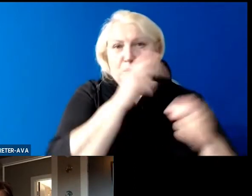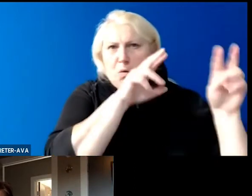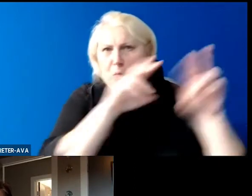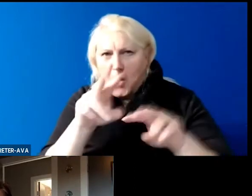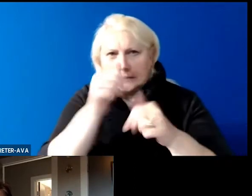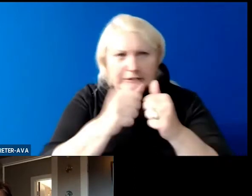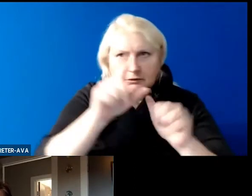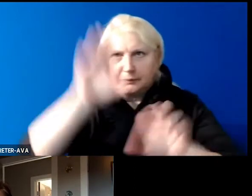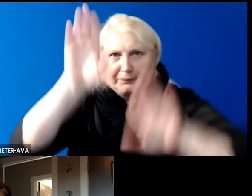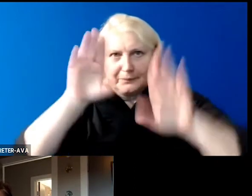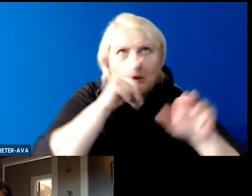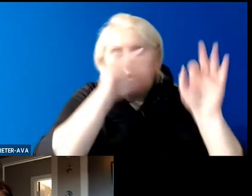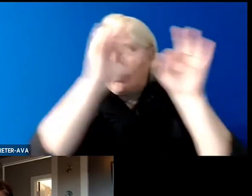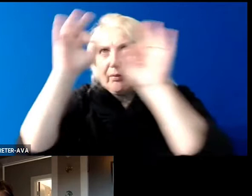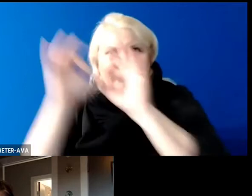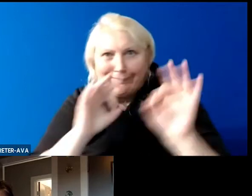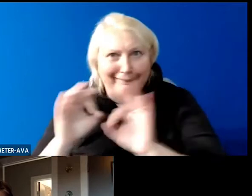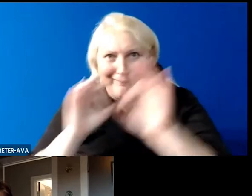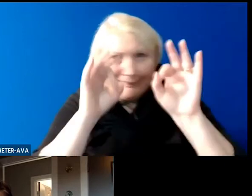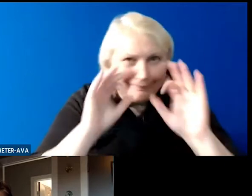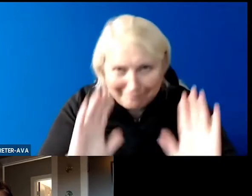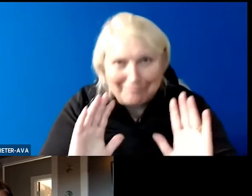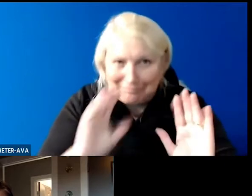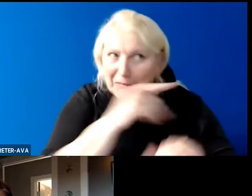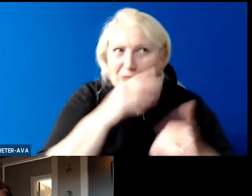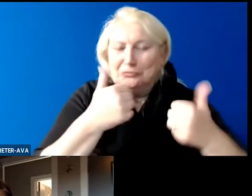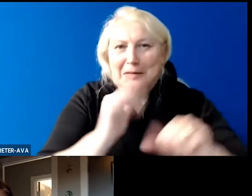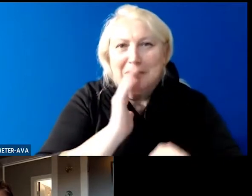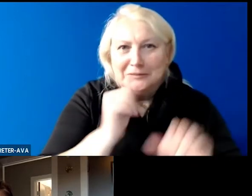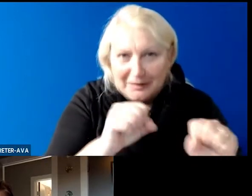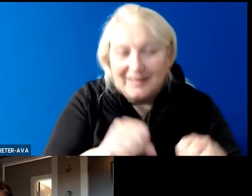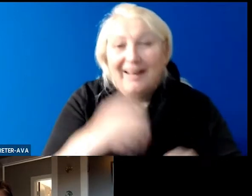have any questions or challenges with technology or accessibility, please let Natjelly know.